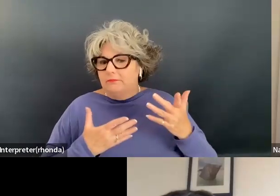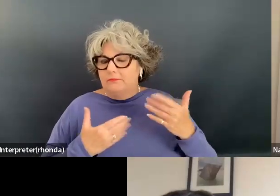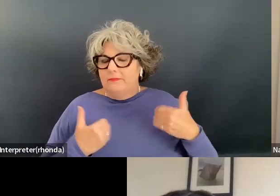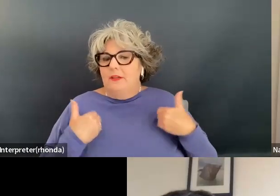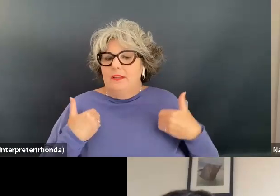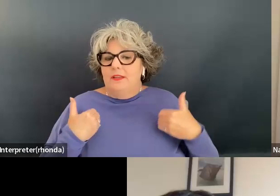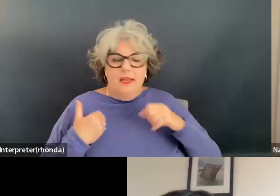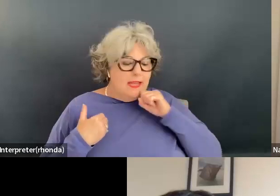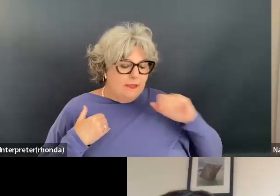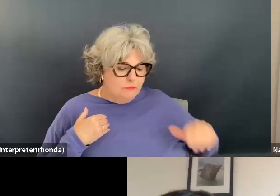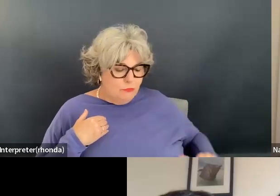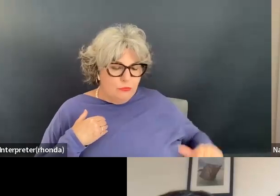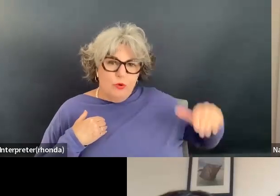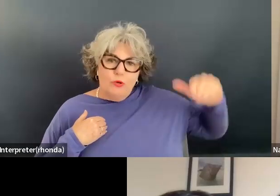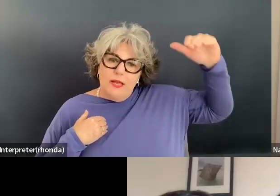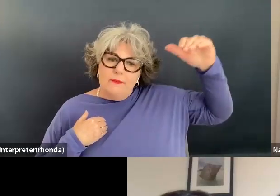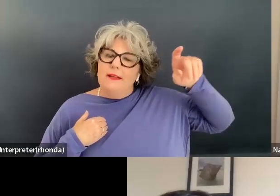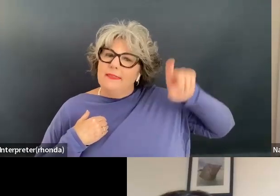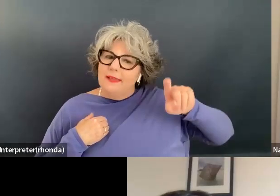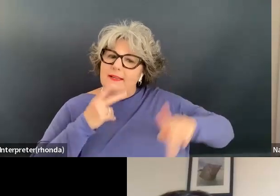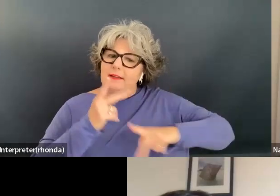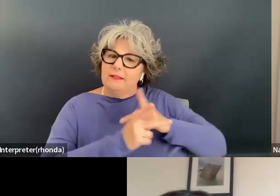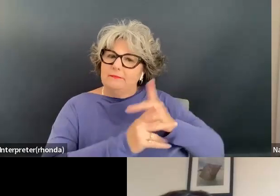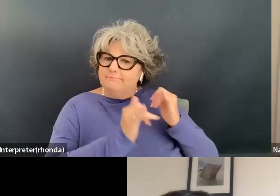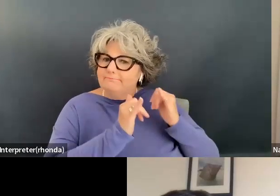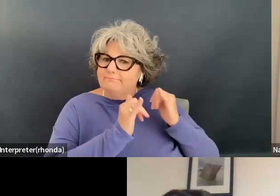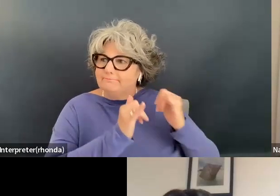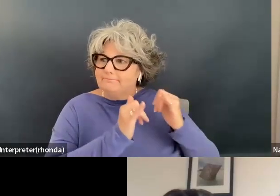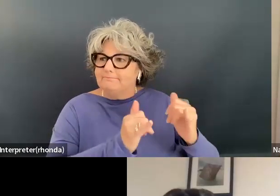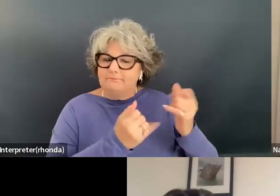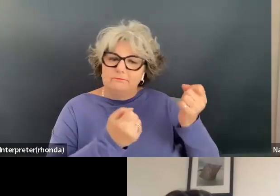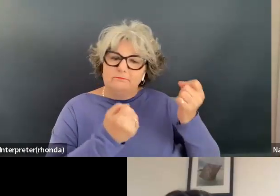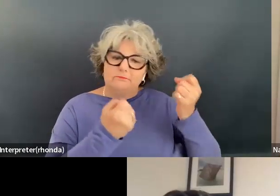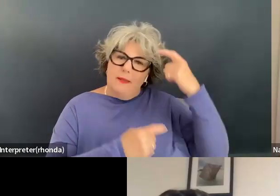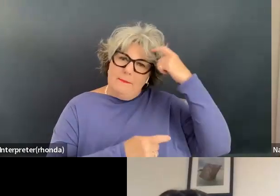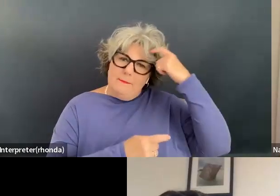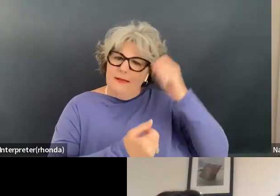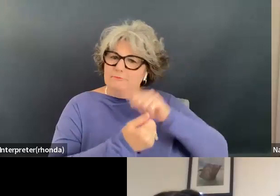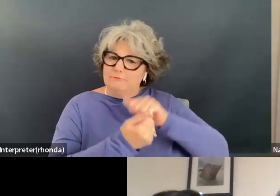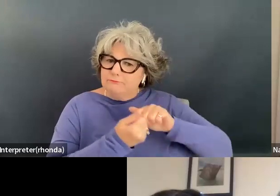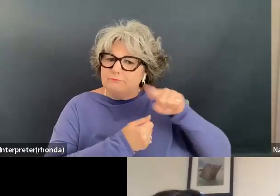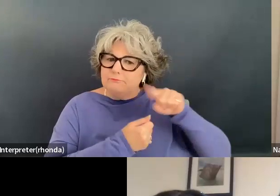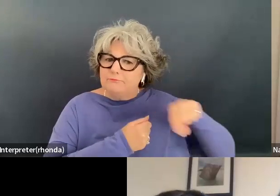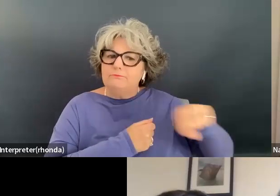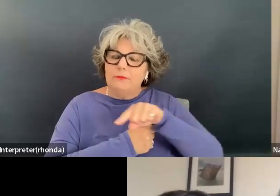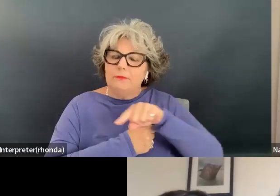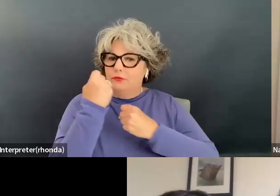to just they need those kinds of mentality. They need some supporters, basically.